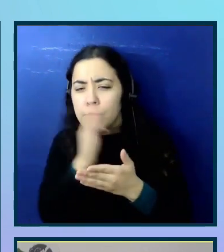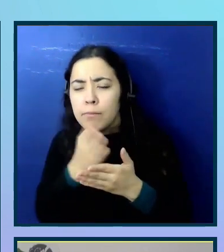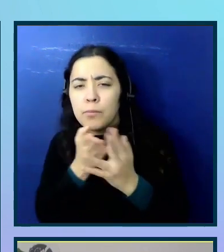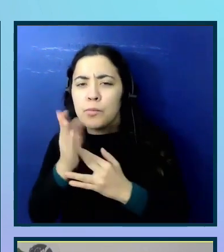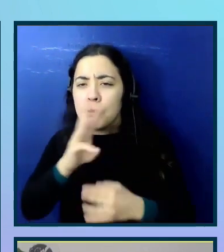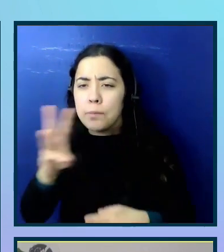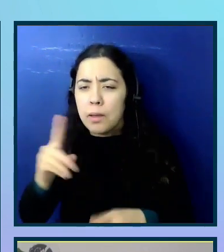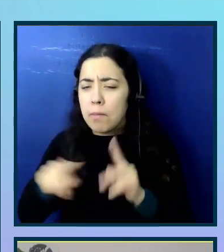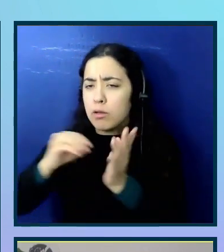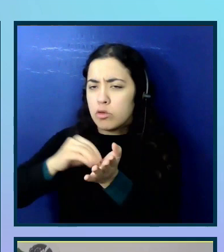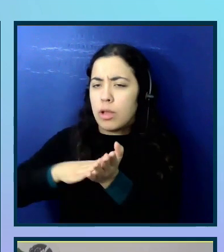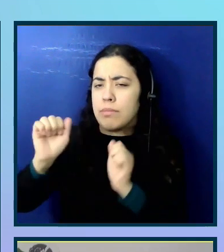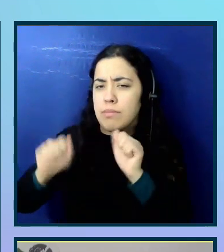And also where will it send the users?